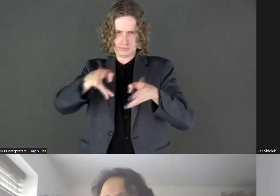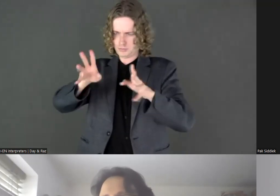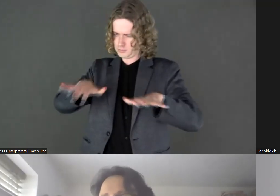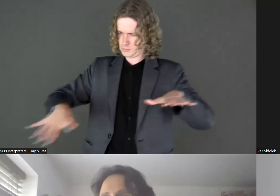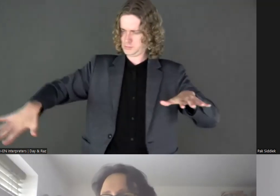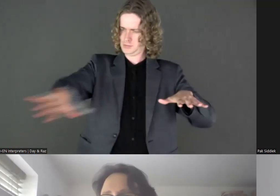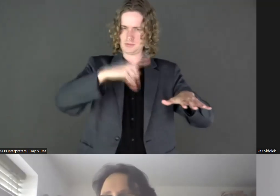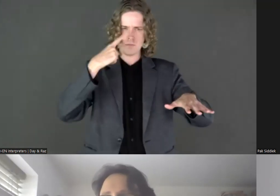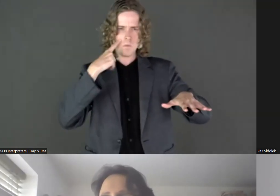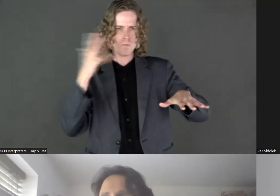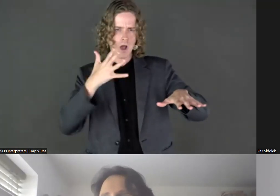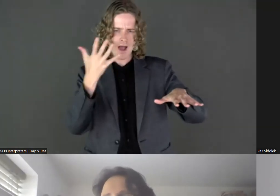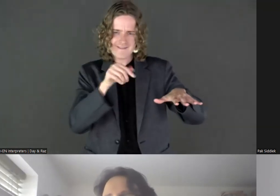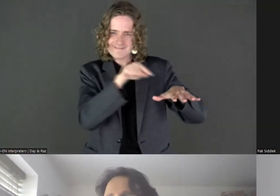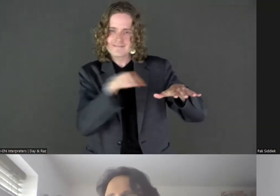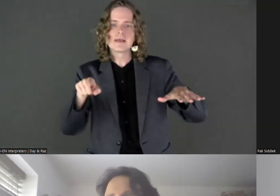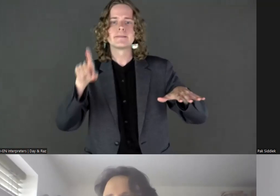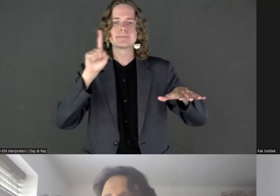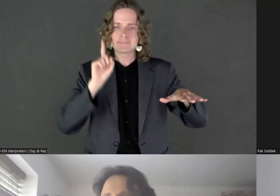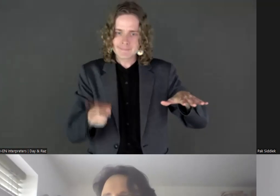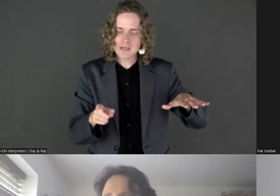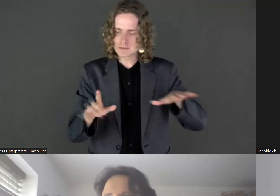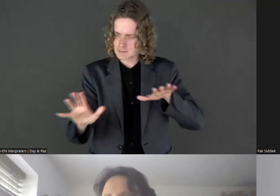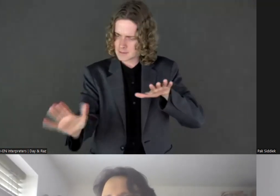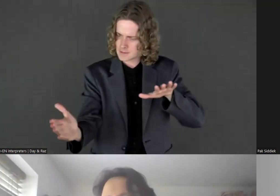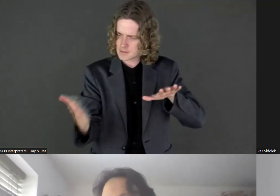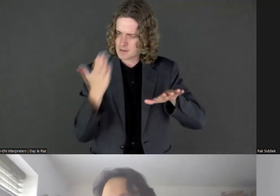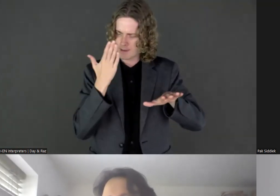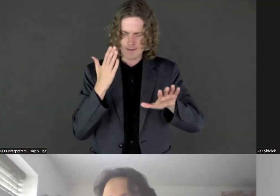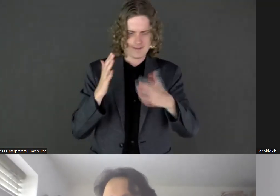the engagement process should ideally be done from the start. of the project.